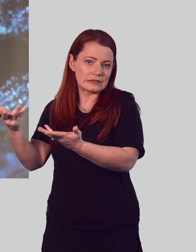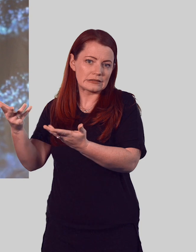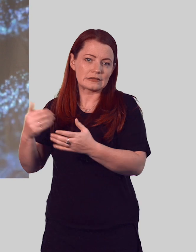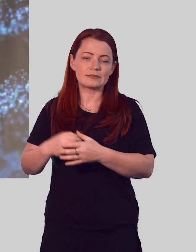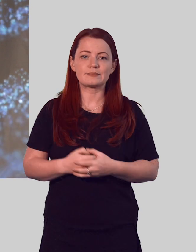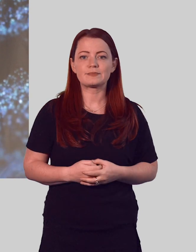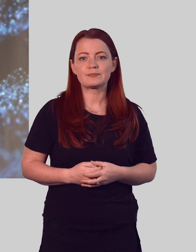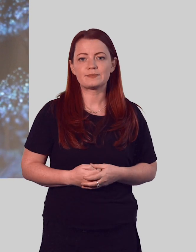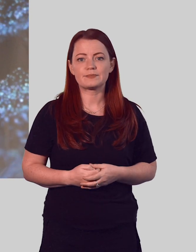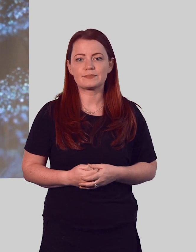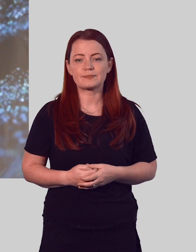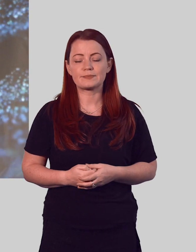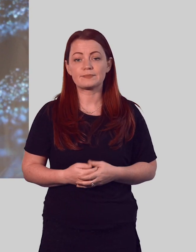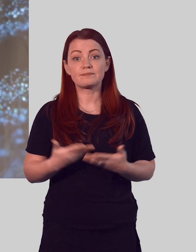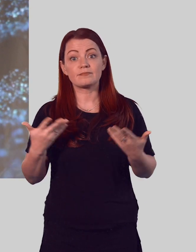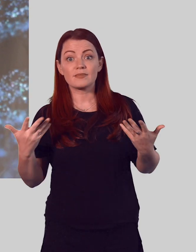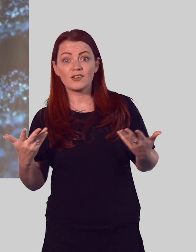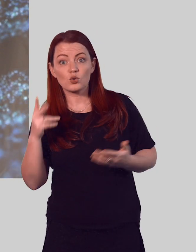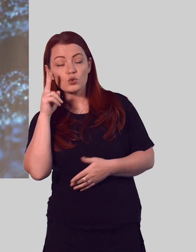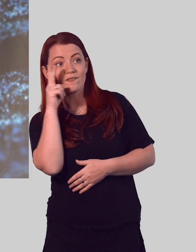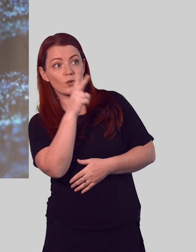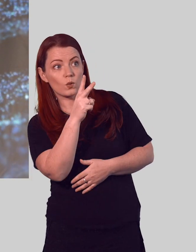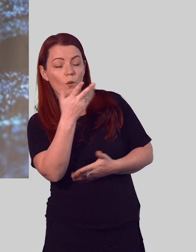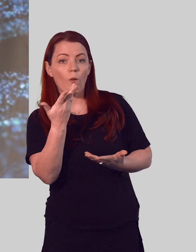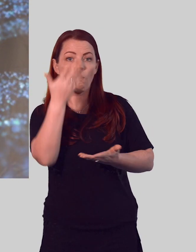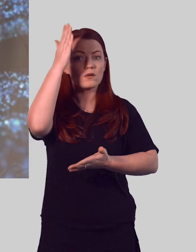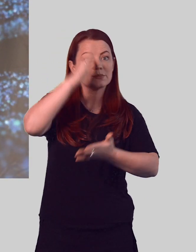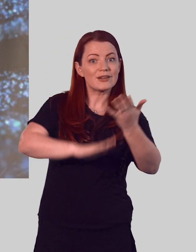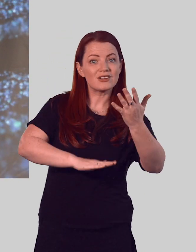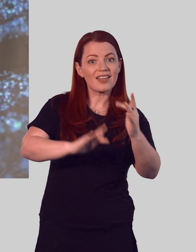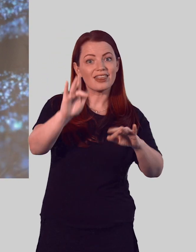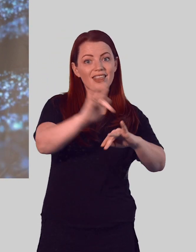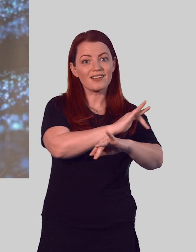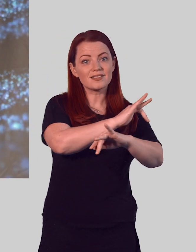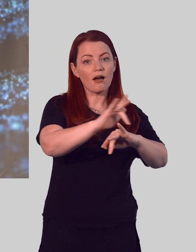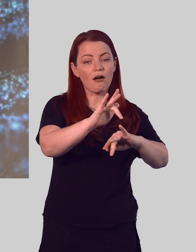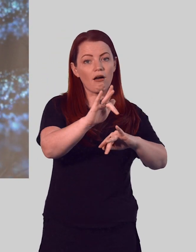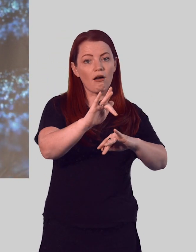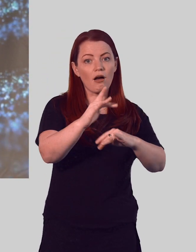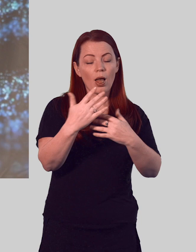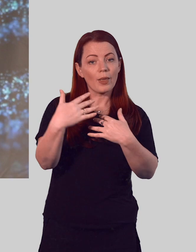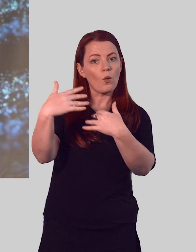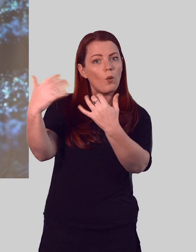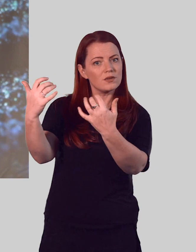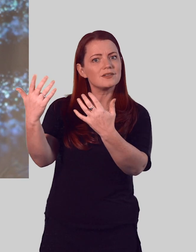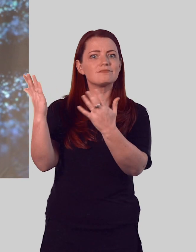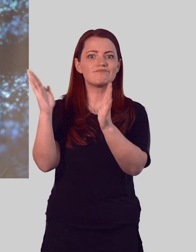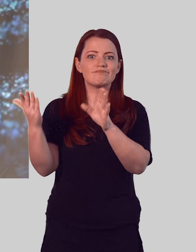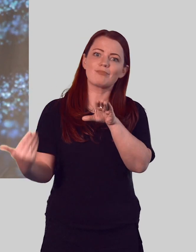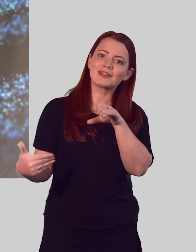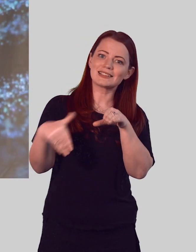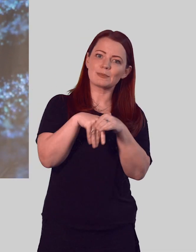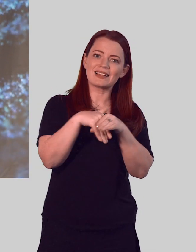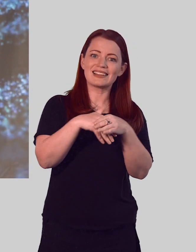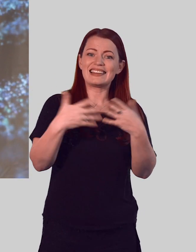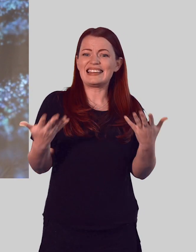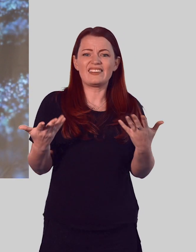In order to view or experience a theatre piece an audience participates in some way even if it's only to listen, look